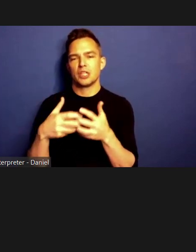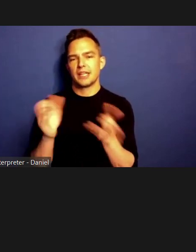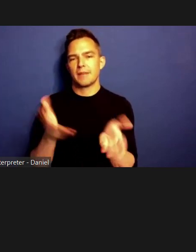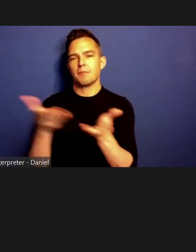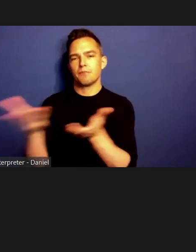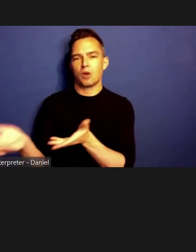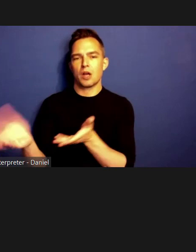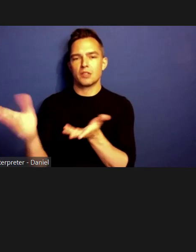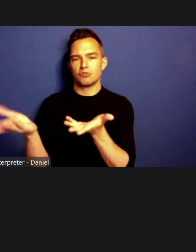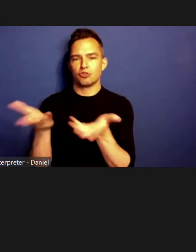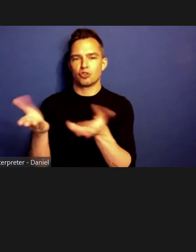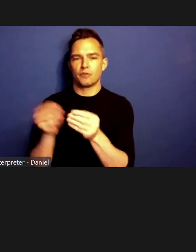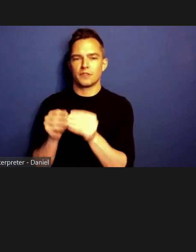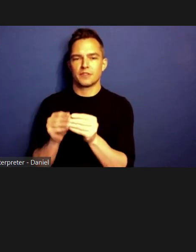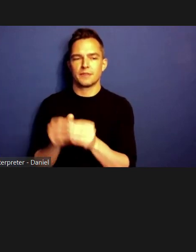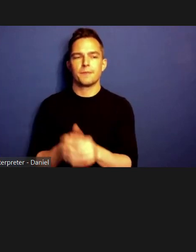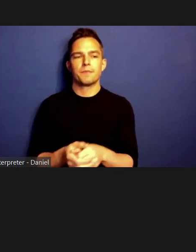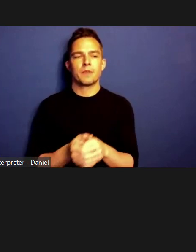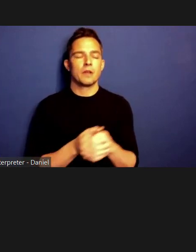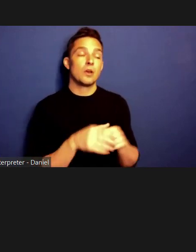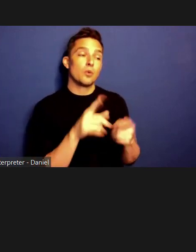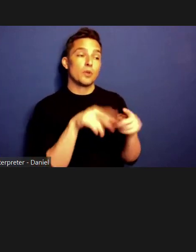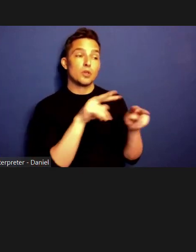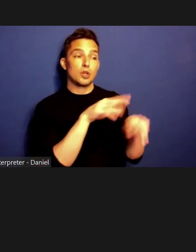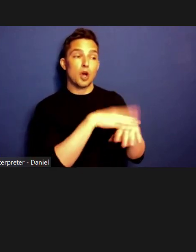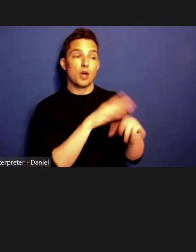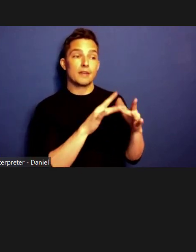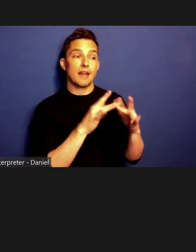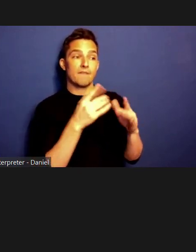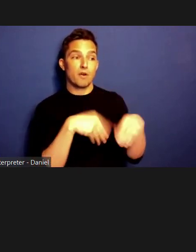William Eiserman: When you look online for vendors for hearing